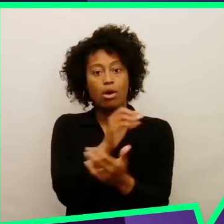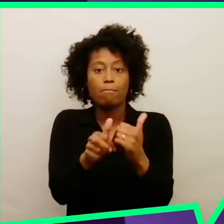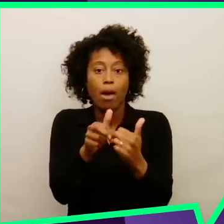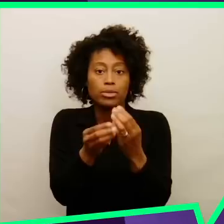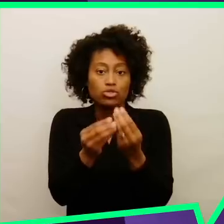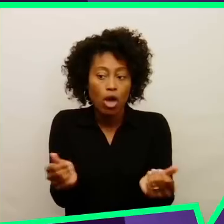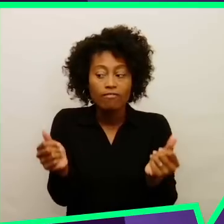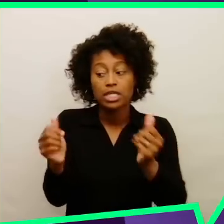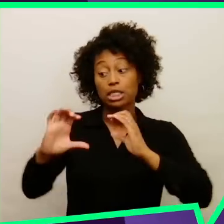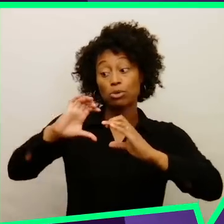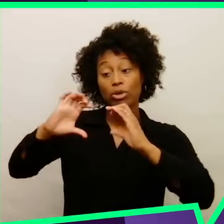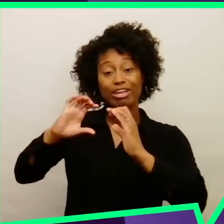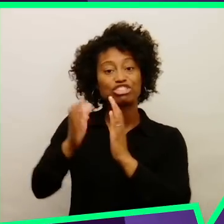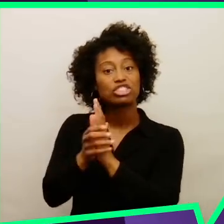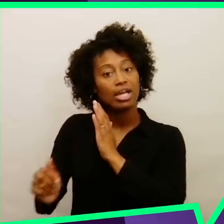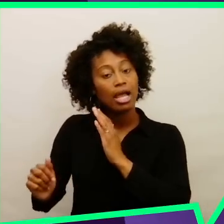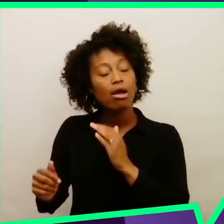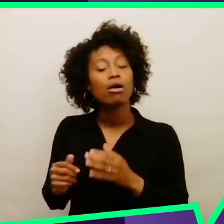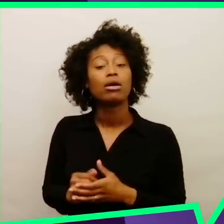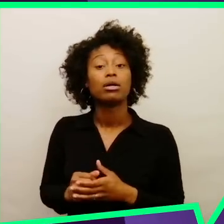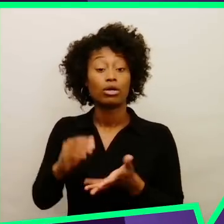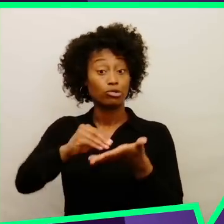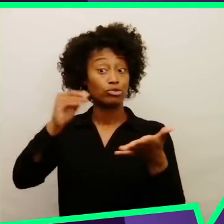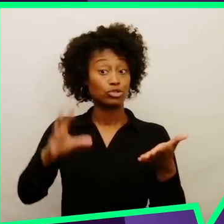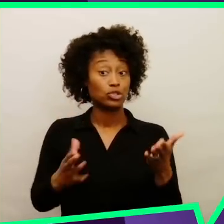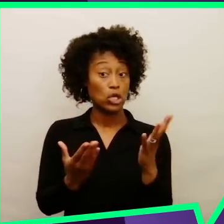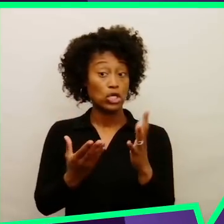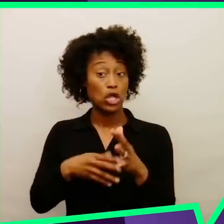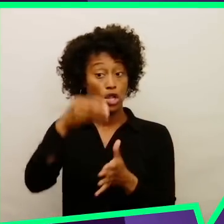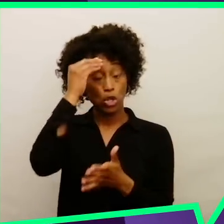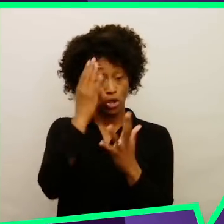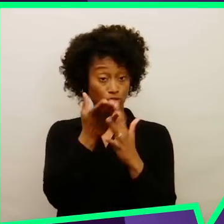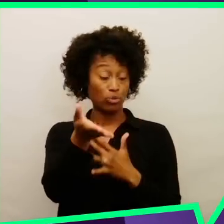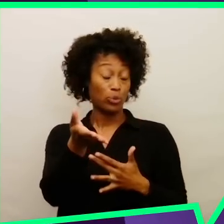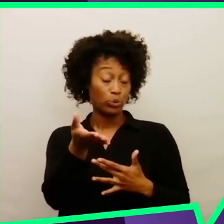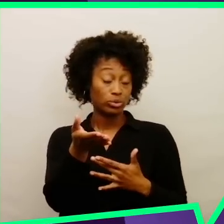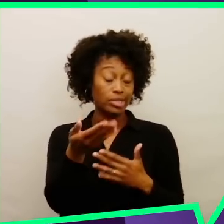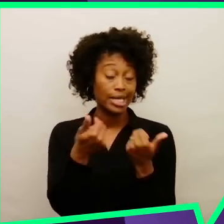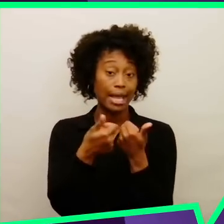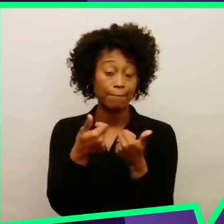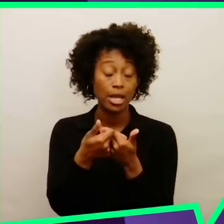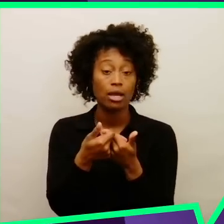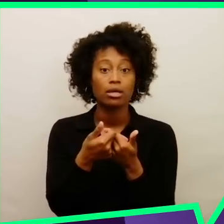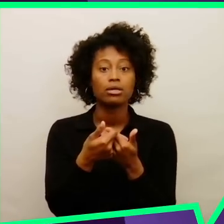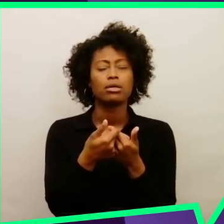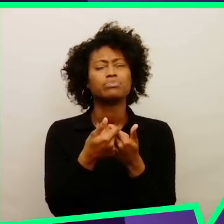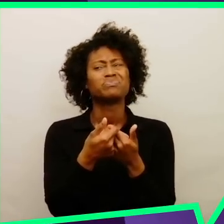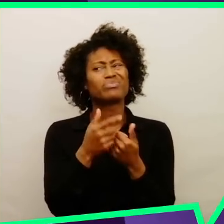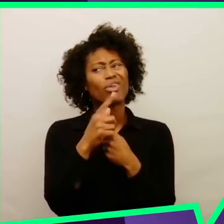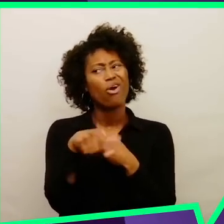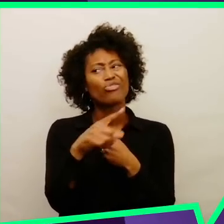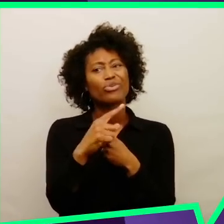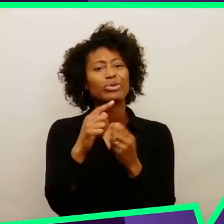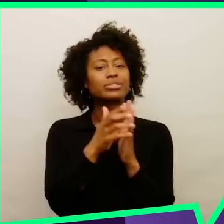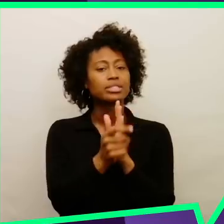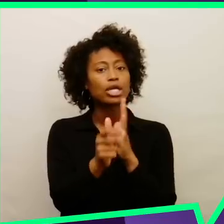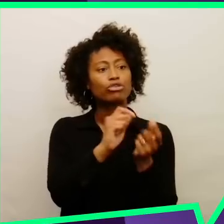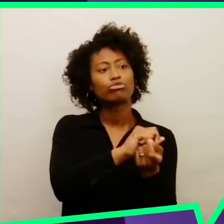And what students are learning through gaming is all these skills that translate into future careers.